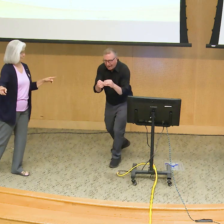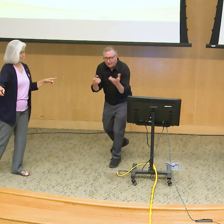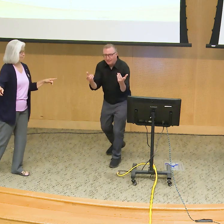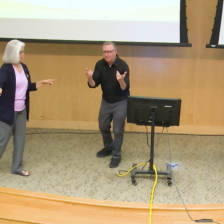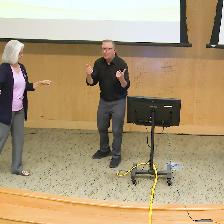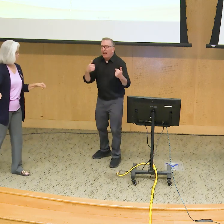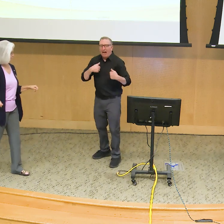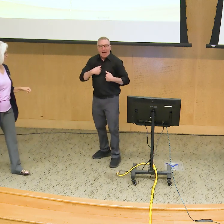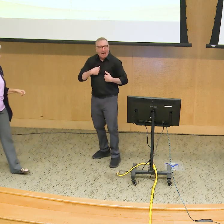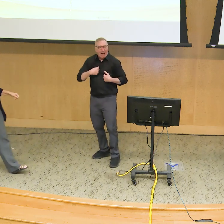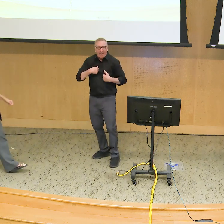One last thing.